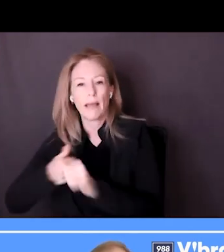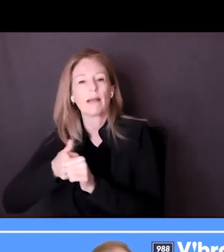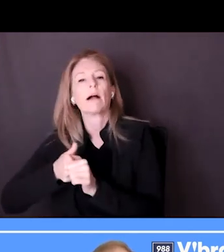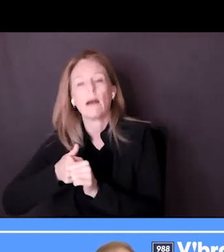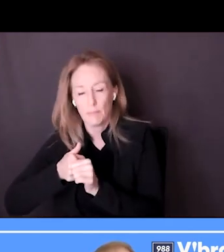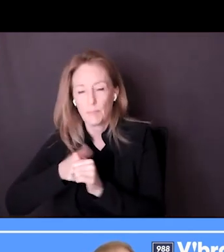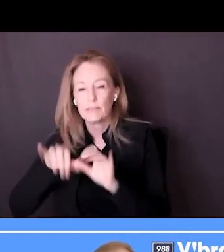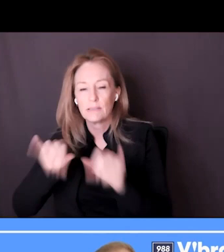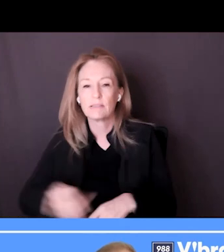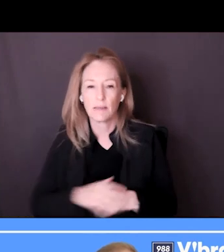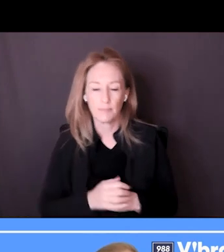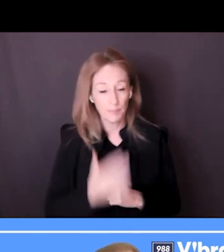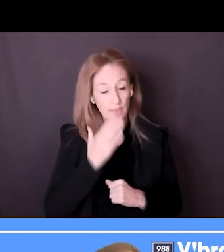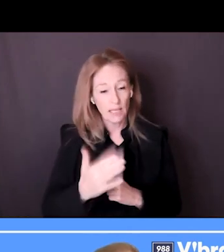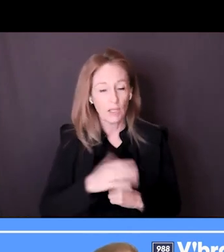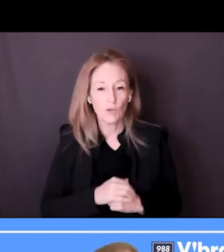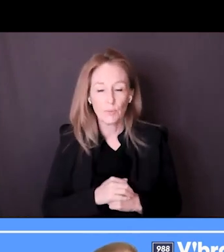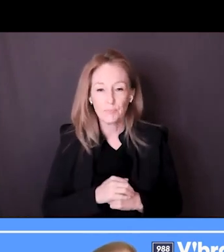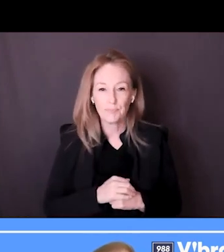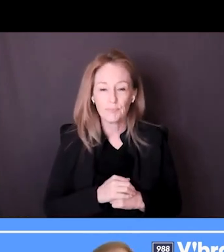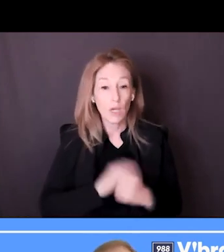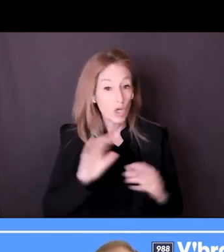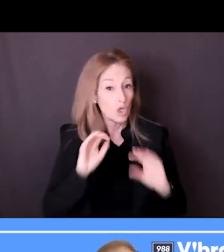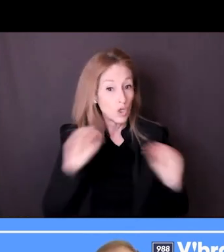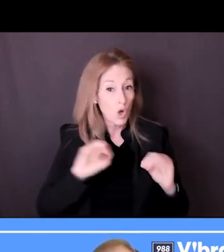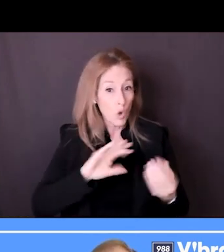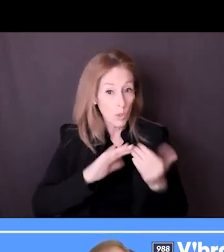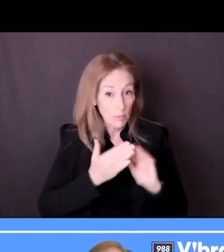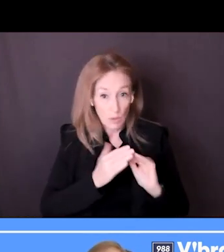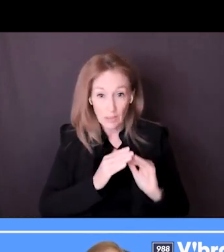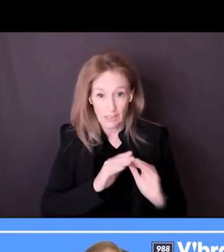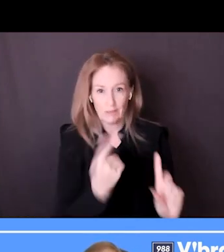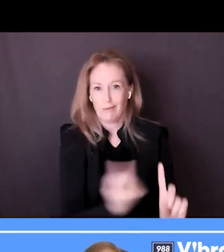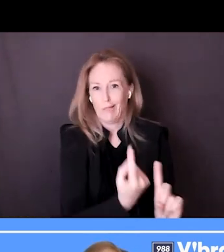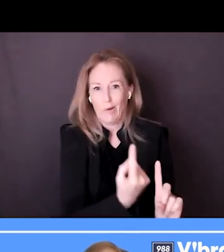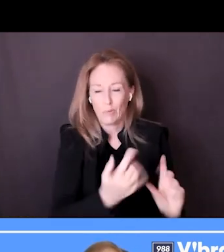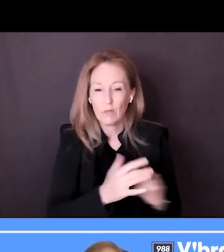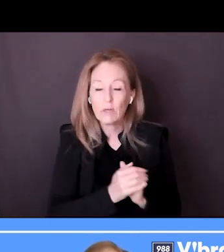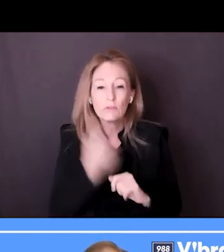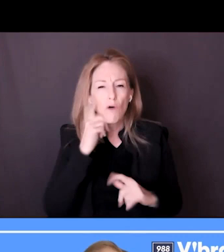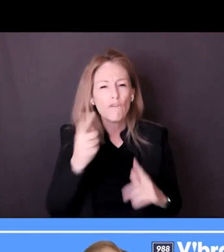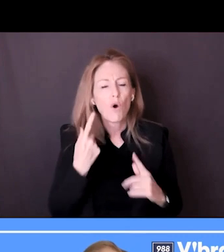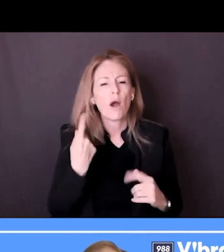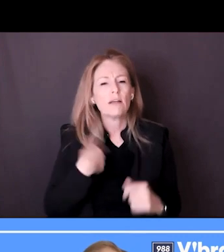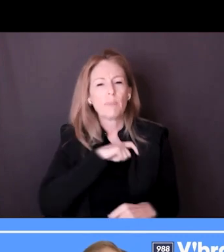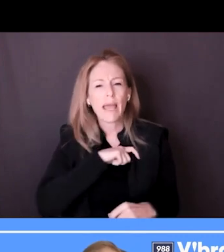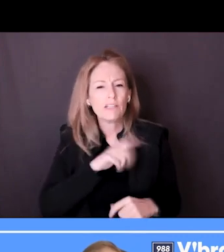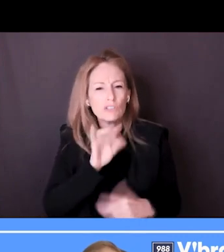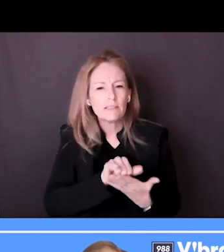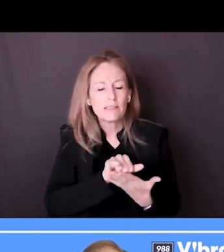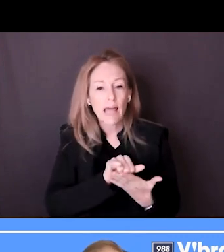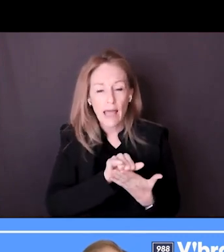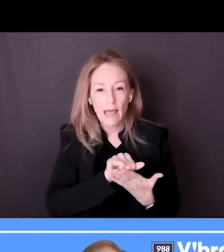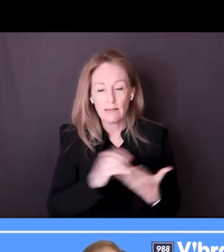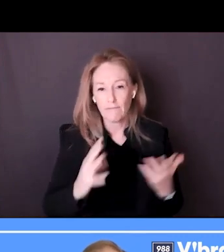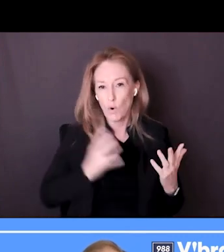FOR SPANISH, IS THAT FORMAL OR INFORMAL SPANISH? DO WE KNOW?